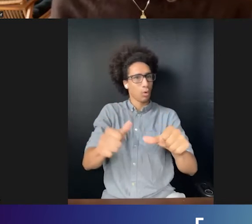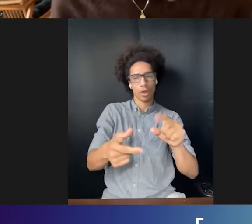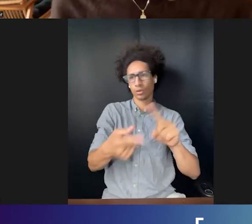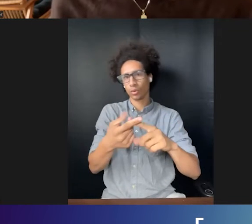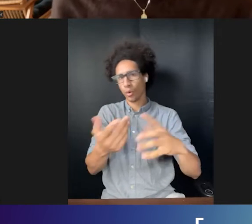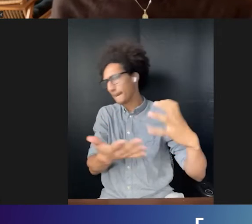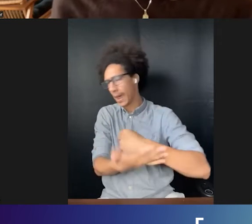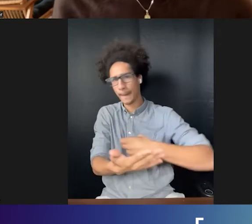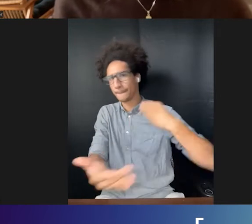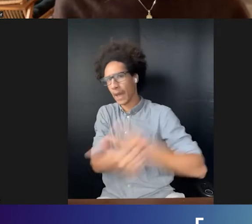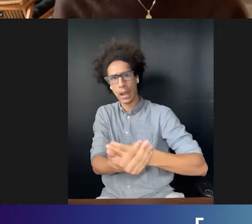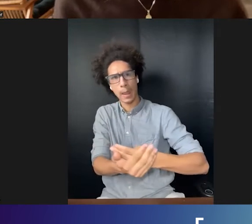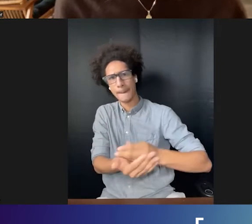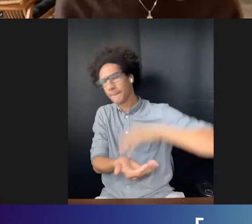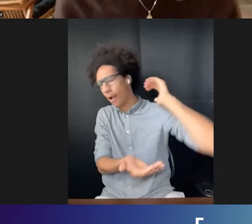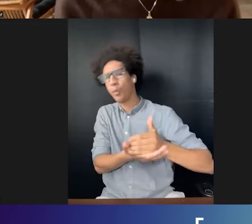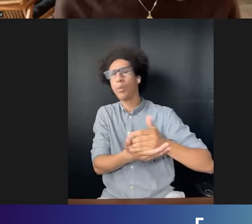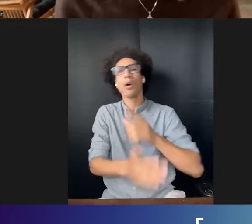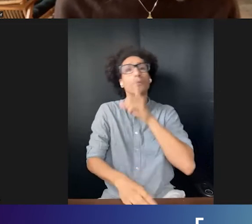but also at the same time, that means there's very limited resources.